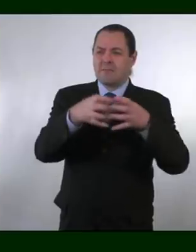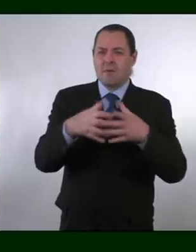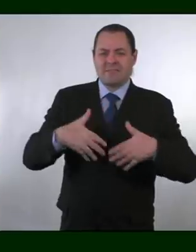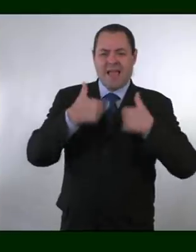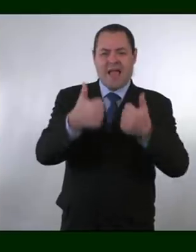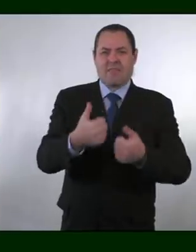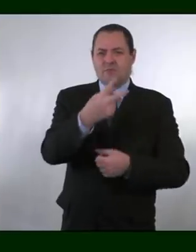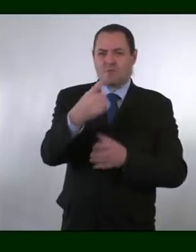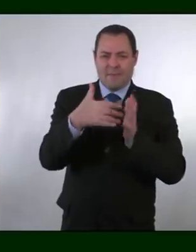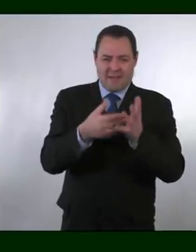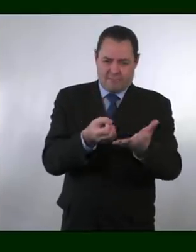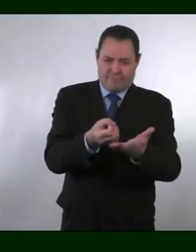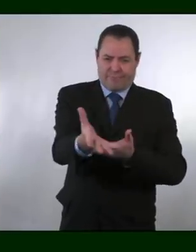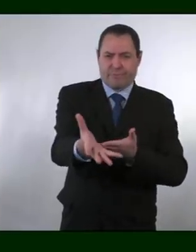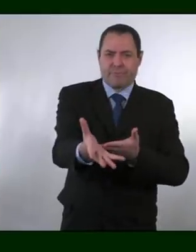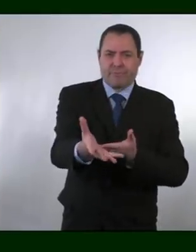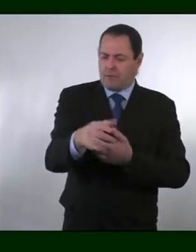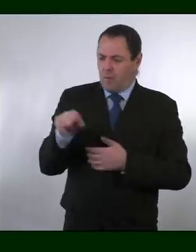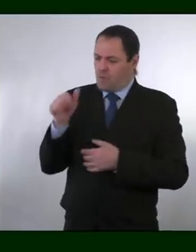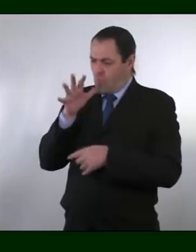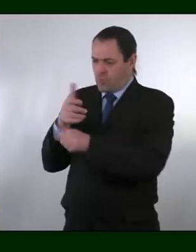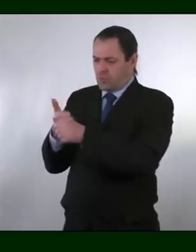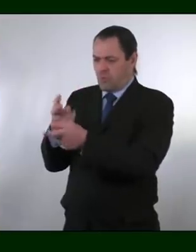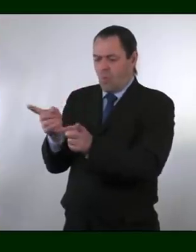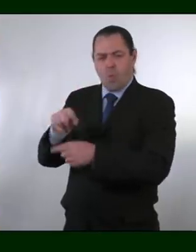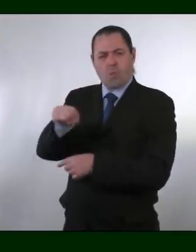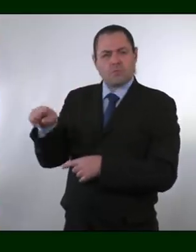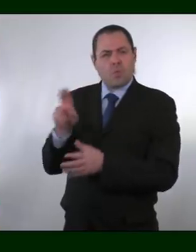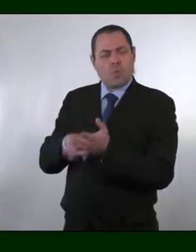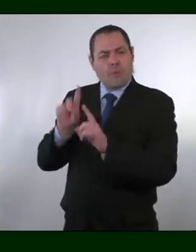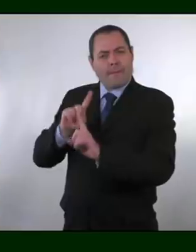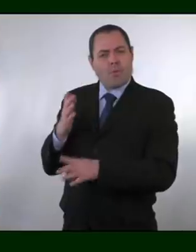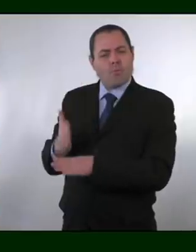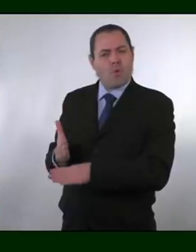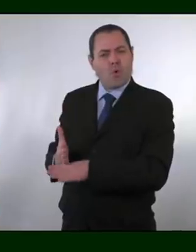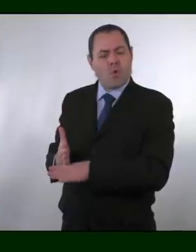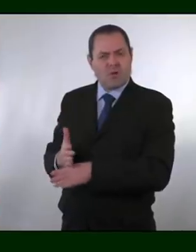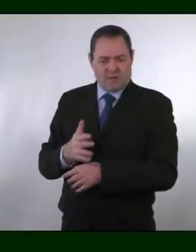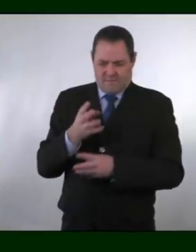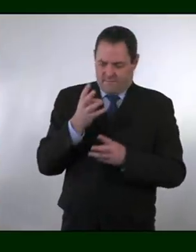million. I remind the Prime Minister that a few weeks ago he could not find that amount of money